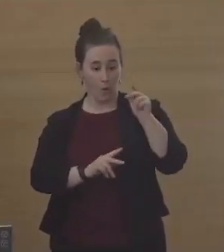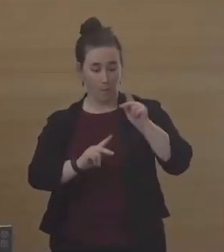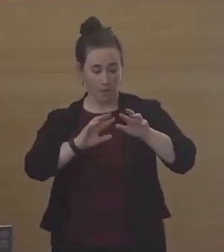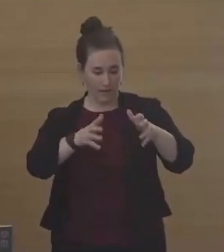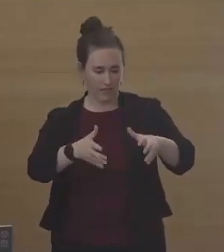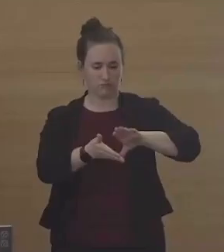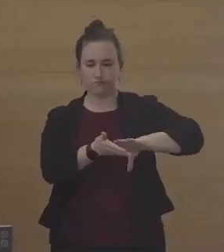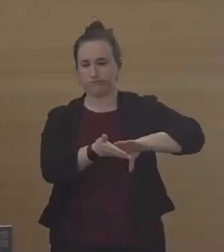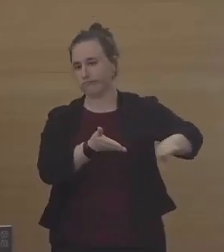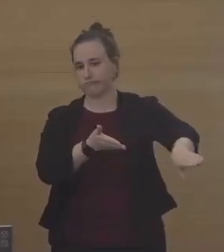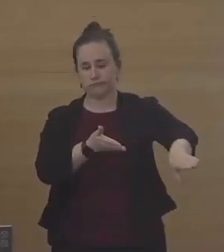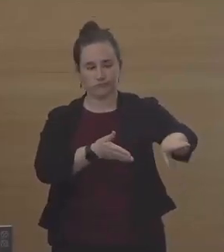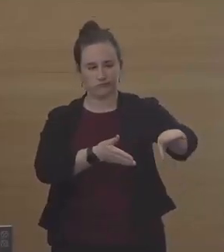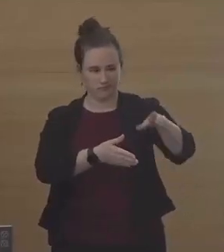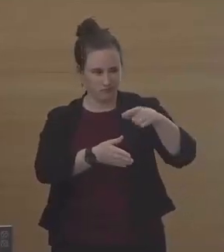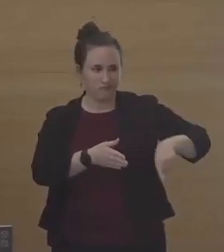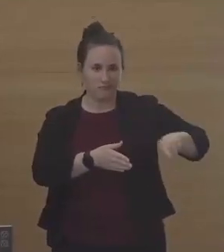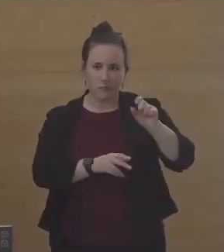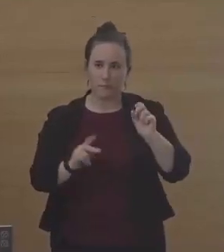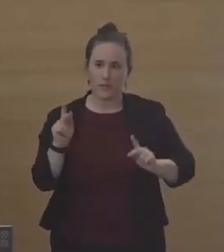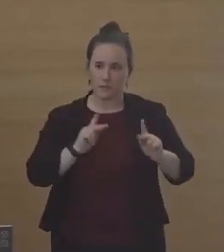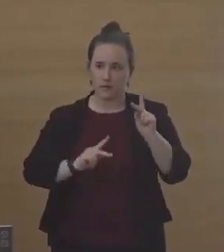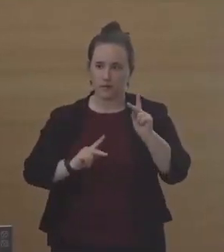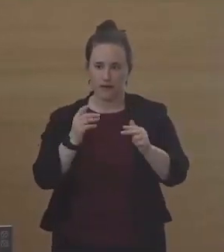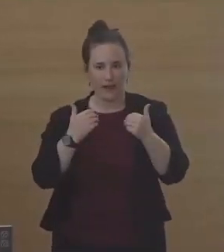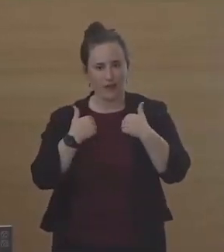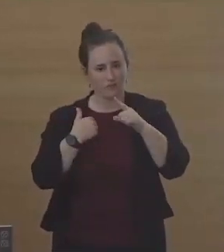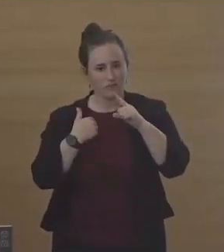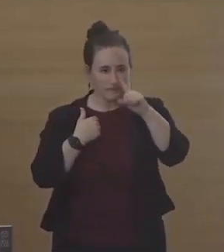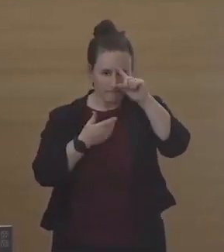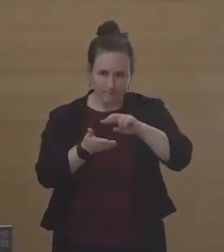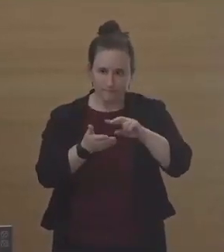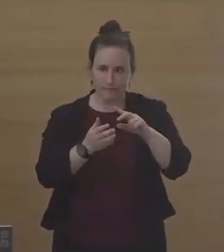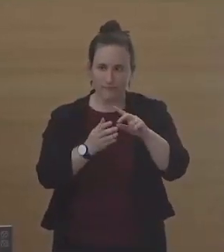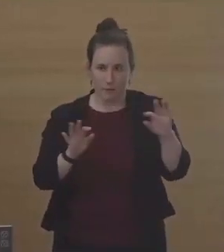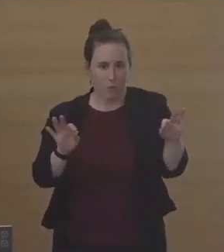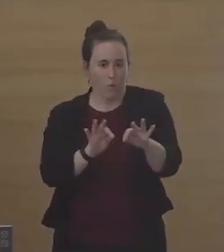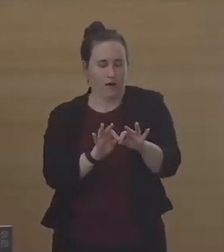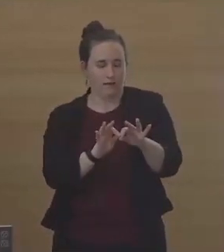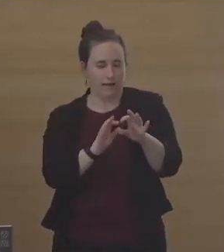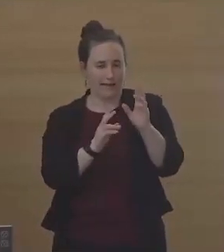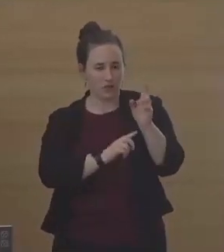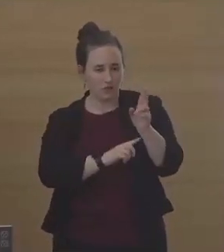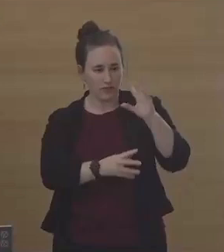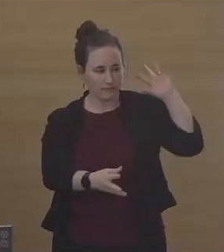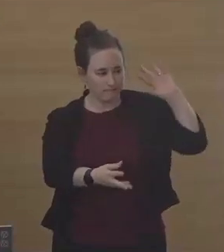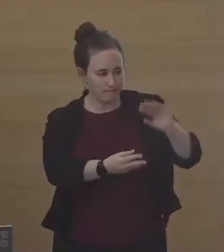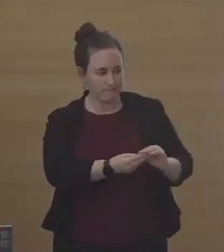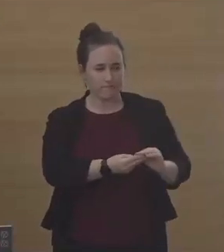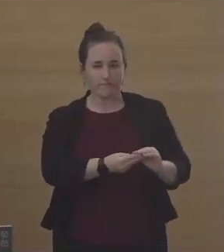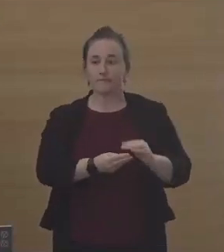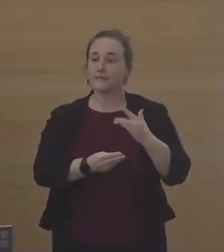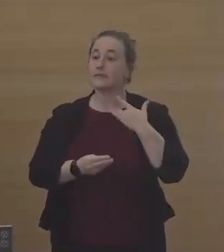individuals who have a very meaningful history. It's an often forgotten civil rights movement.